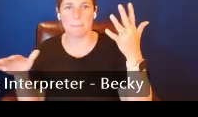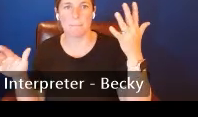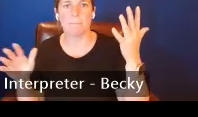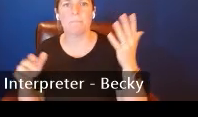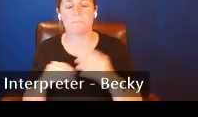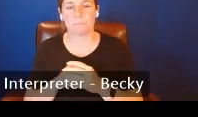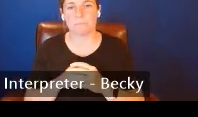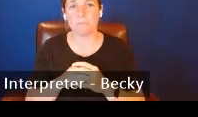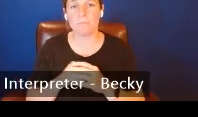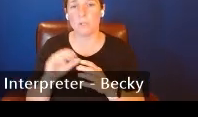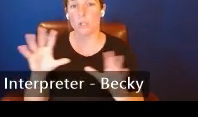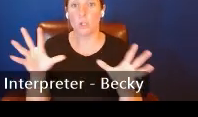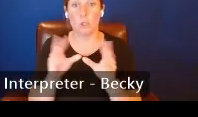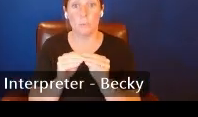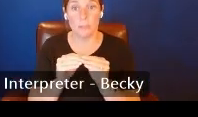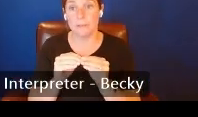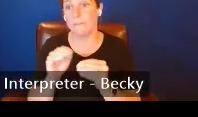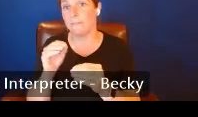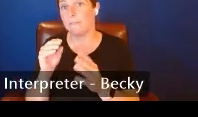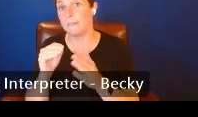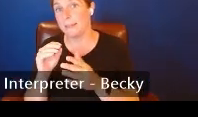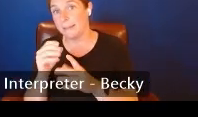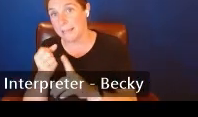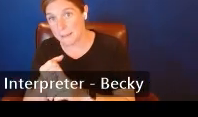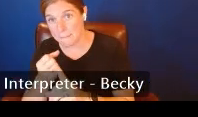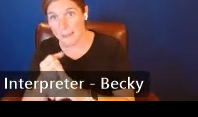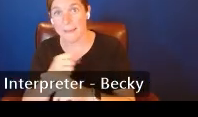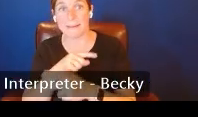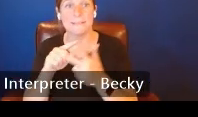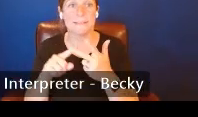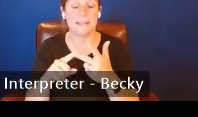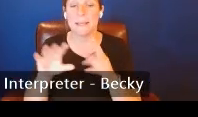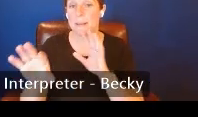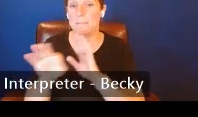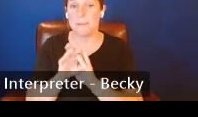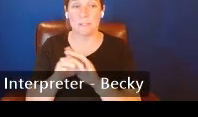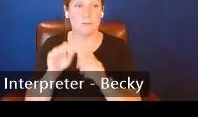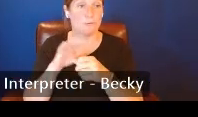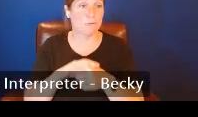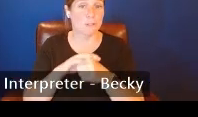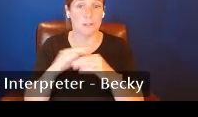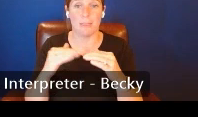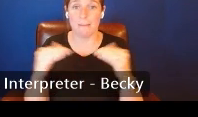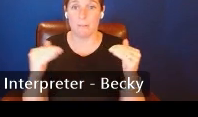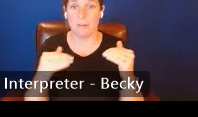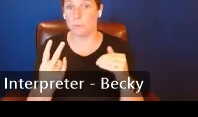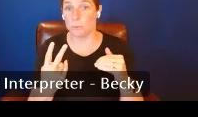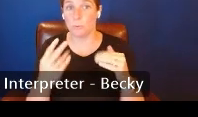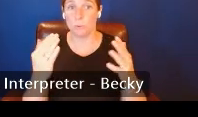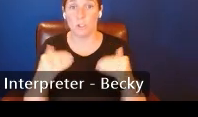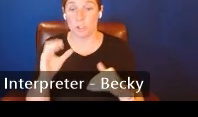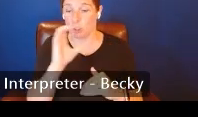Cumulative impacts mapping and analysis platform, left. Select a stressor, heading level 2. Map options, heading level 2. Search results, heading level 2.